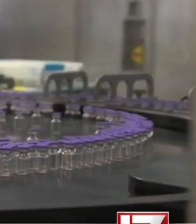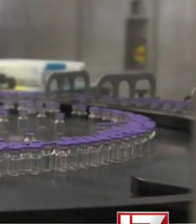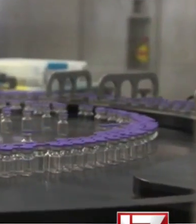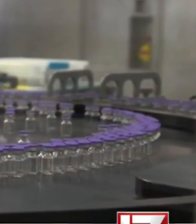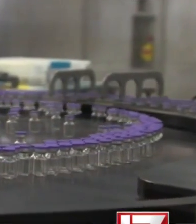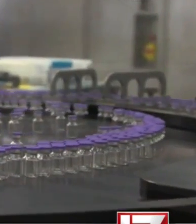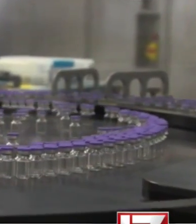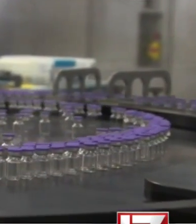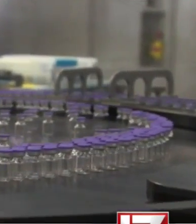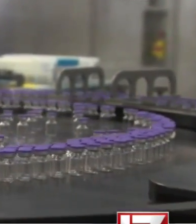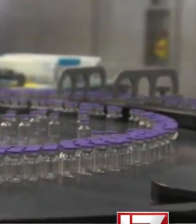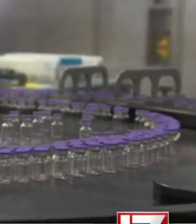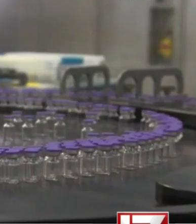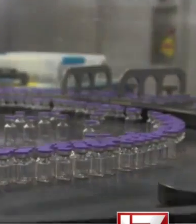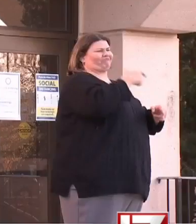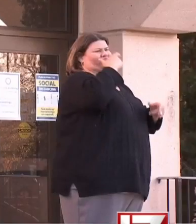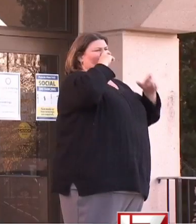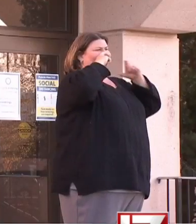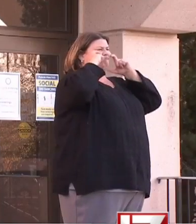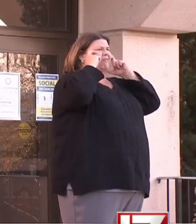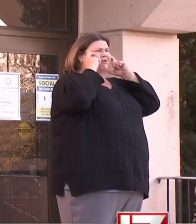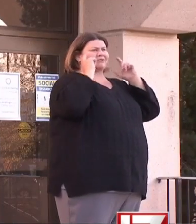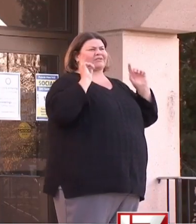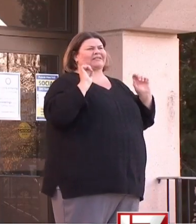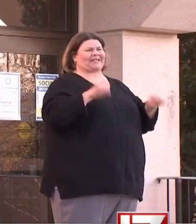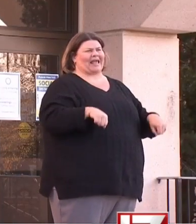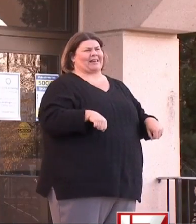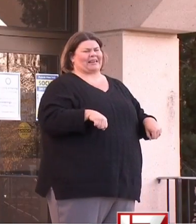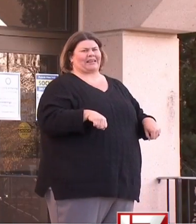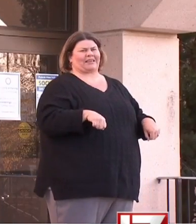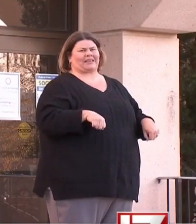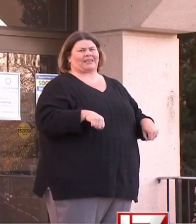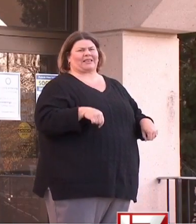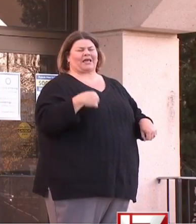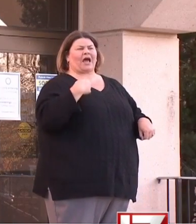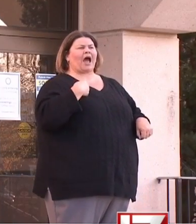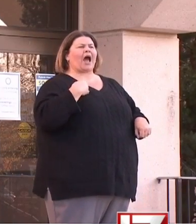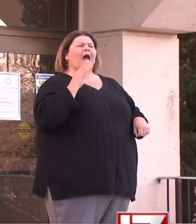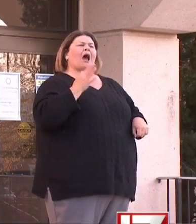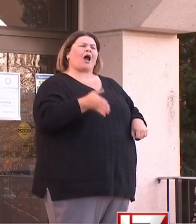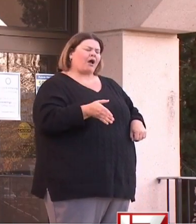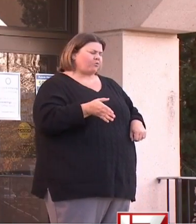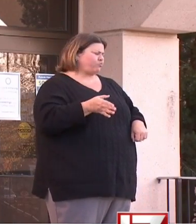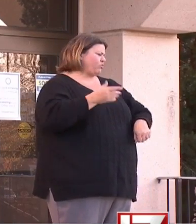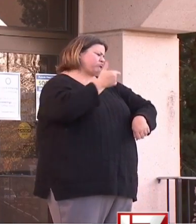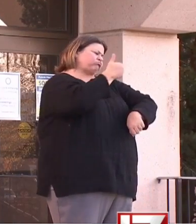DRIVE DOWN THE CURRENT POSITIVITY RATE OF 9.6 PERCENT, WHICH IS ALMOST DOUBLE THE CDC'S GUIDELINE OF REOPENING OF FIVE PERCENT. HE IS ENCOURAGED BY THE EARLY RESULTS AND I ASKED HIM PERSONALLY IF HE WOULD TAKE THE VACCINE.